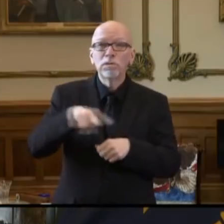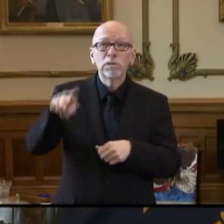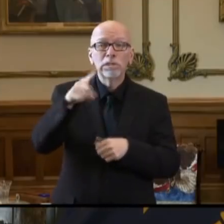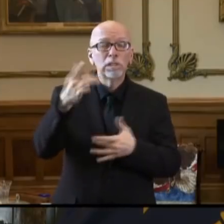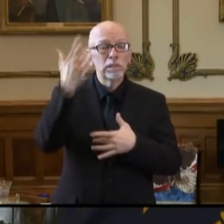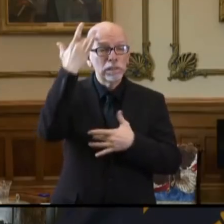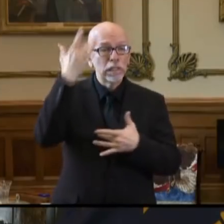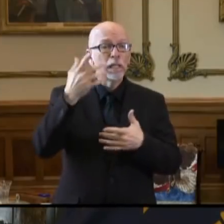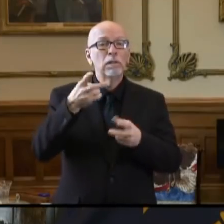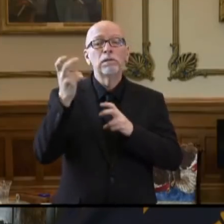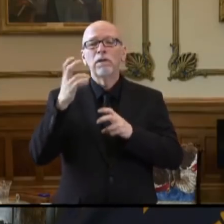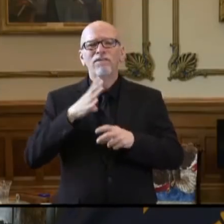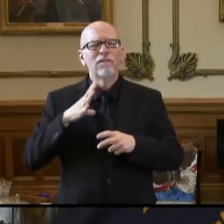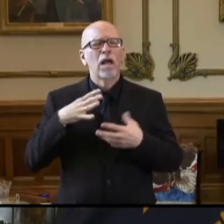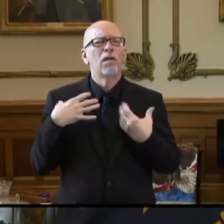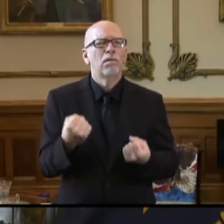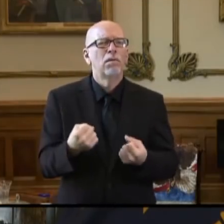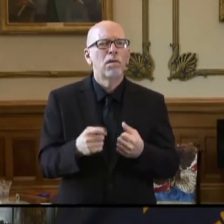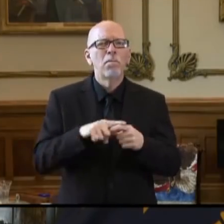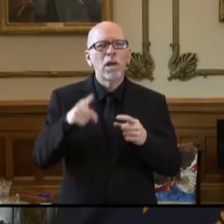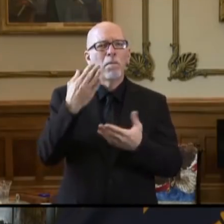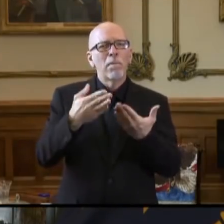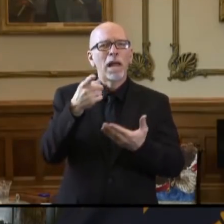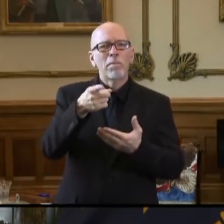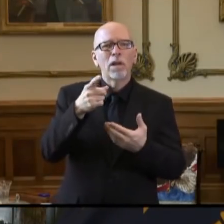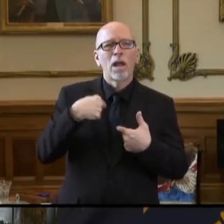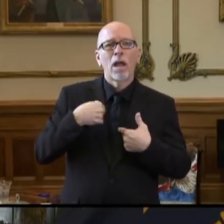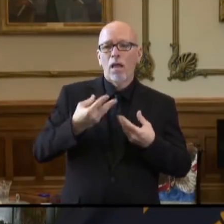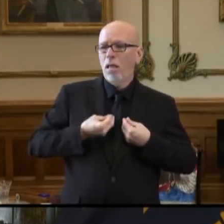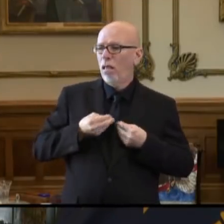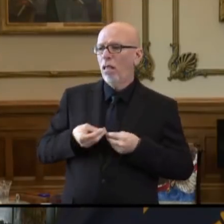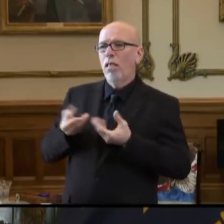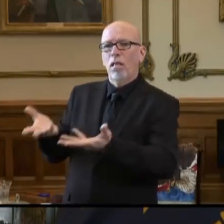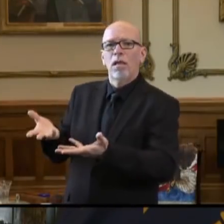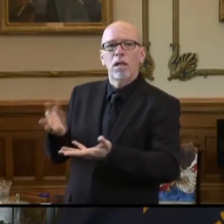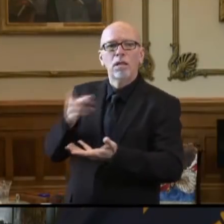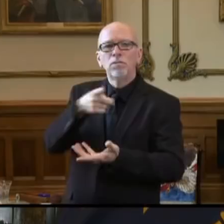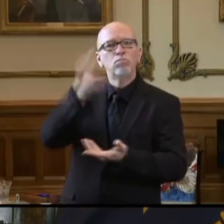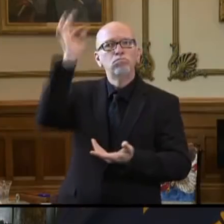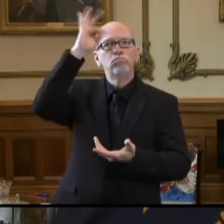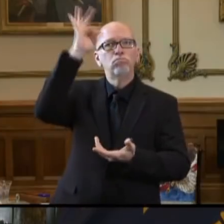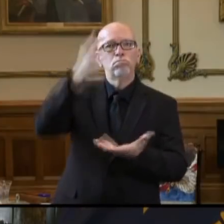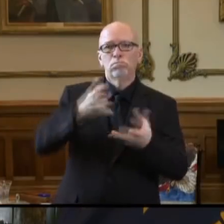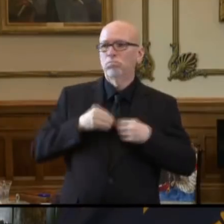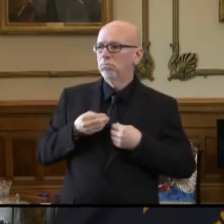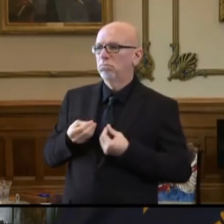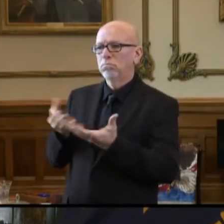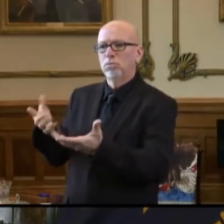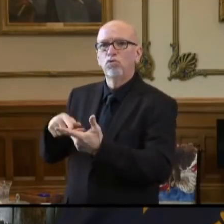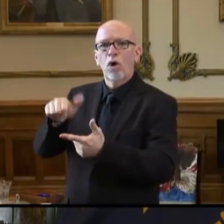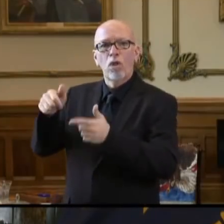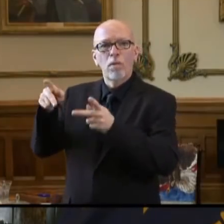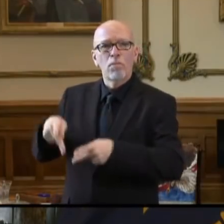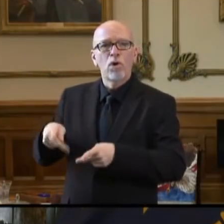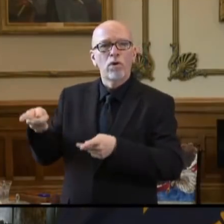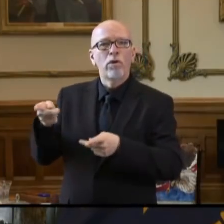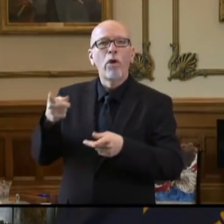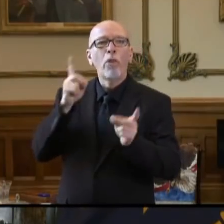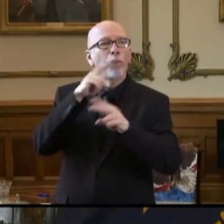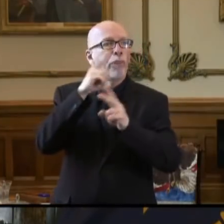YOURSELF FOR THE MOST PART. IF YOU DO, YOU'RE GOING TO GET THROUGH THIS JUST FINE. BUT JUST THINK ABOUT THE FOLKS THAT YOU MAY ADVERSELY IMPACT